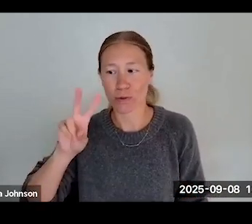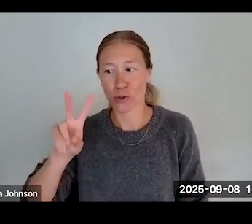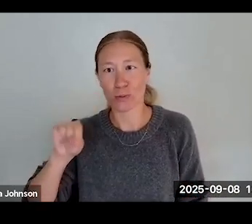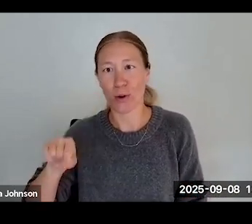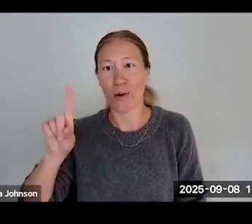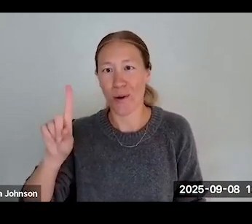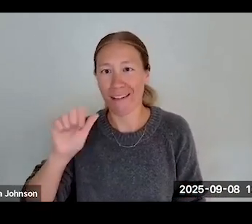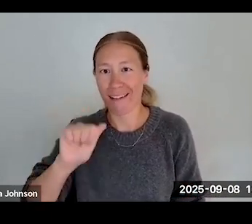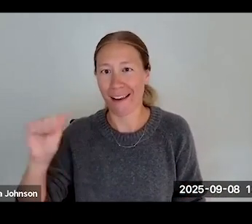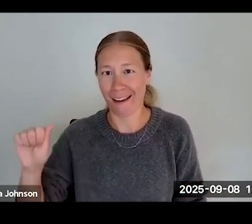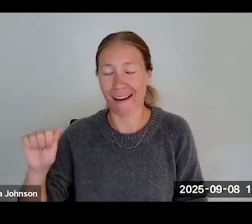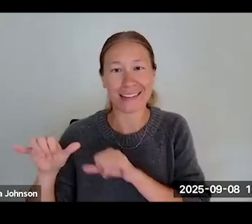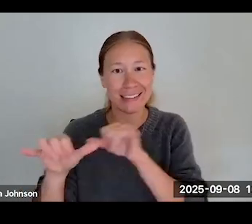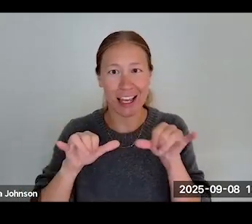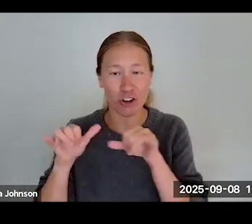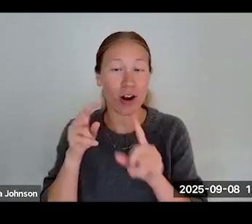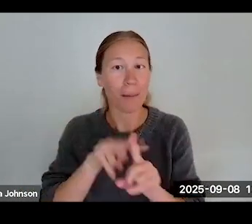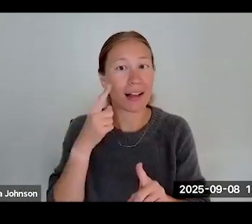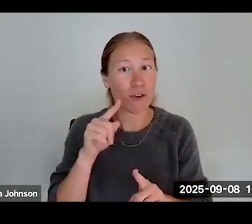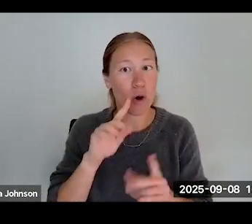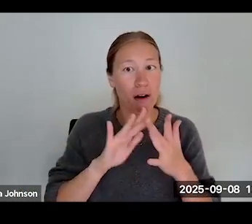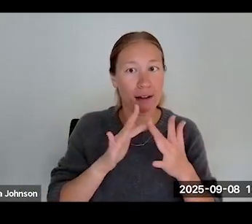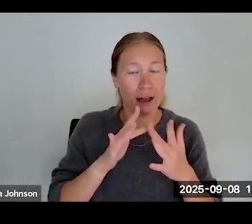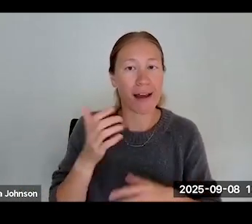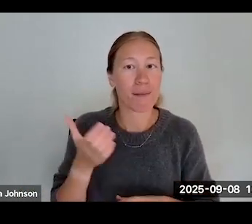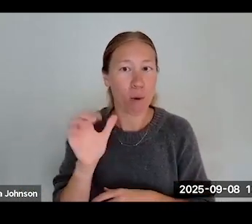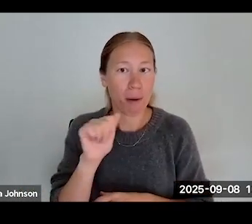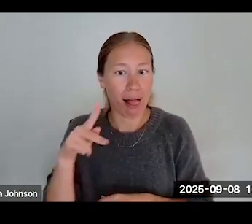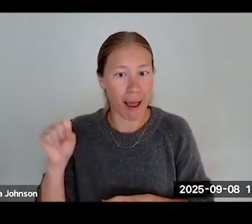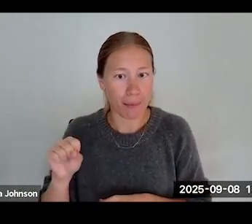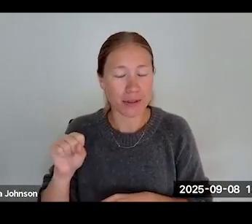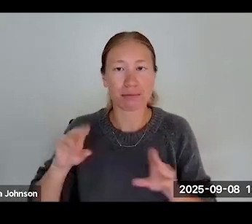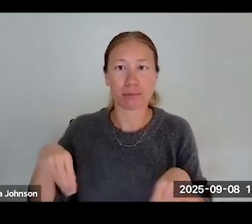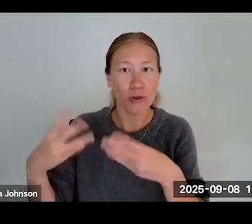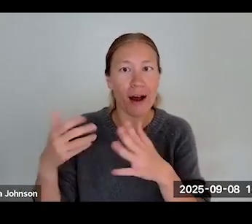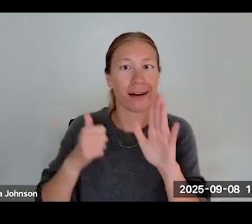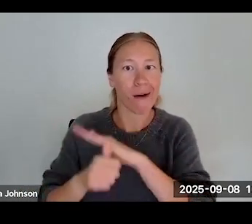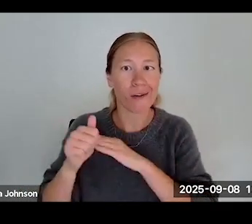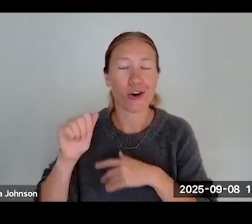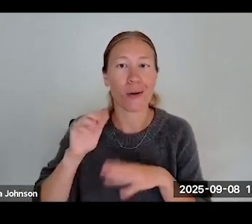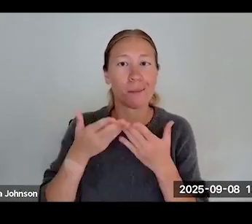and it applies to web content and mobile apps that public entities provide or make available,